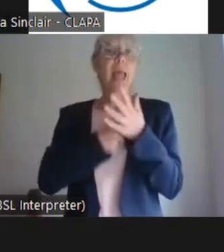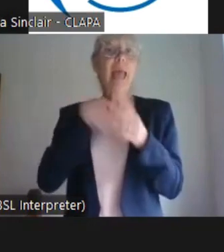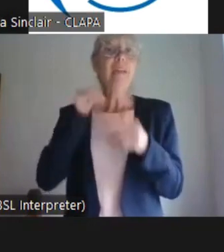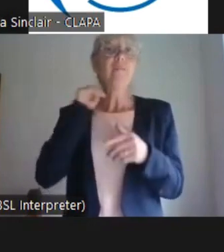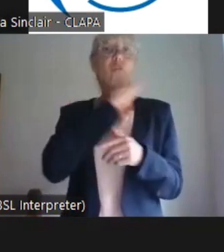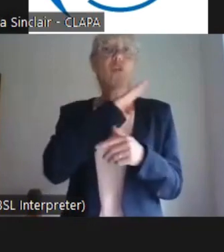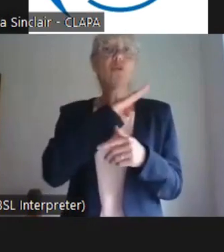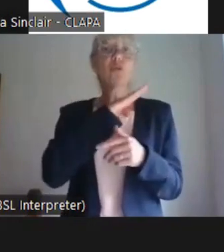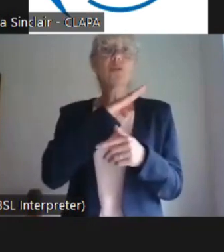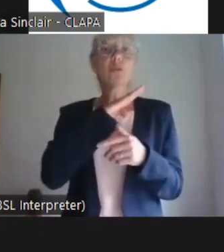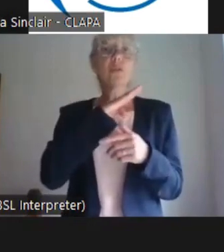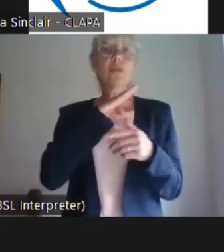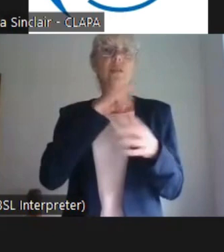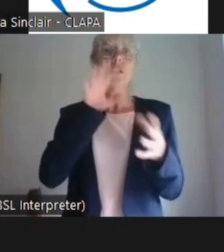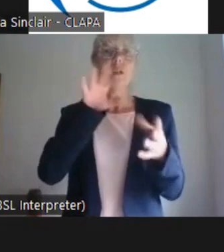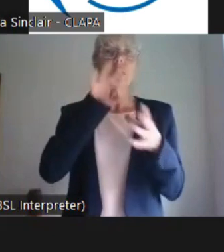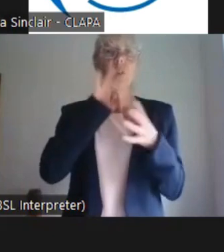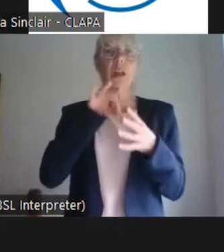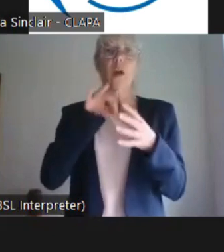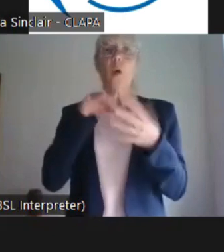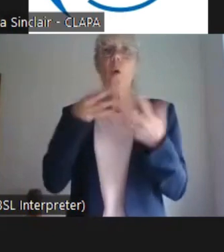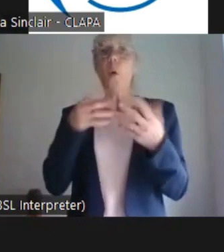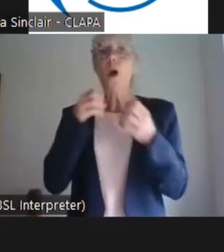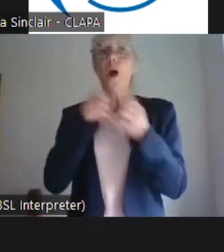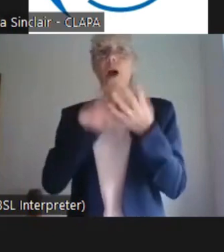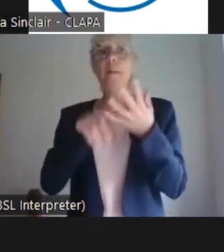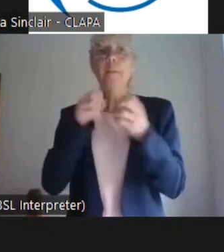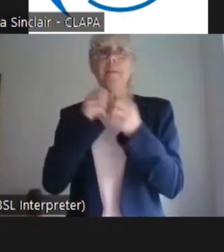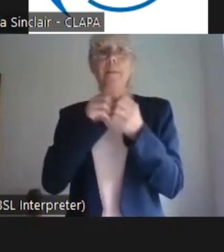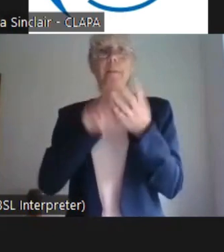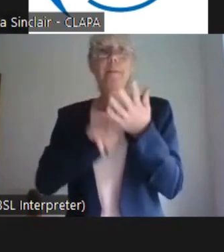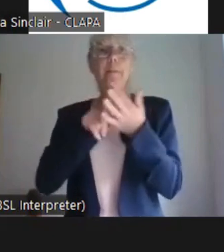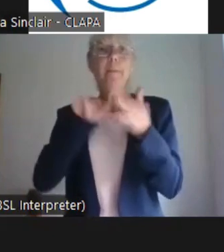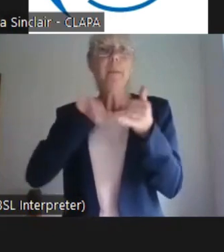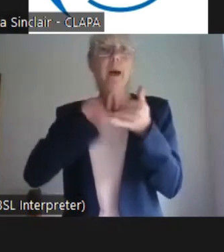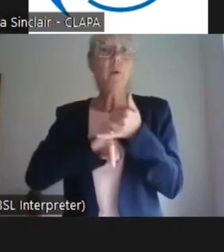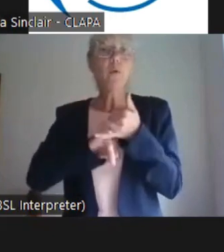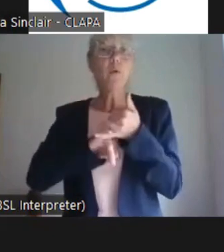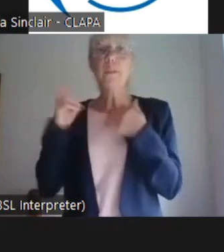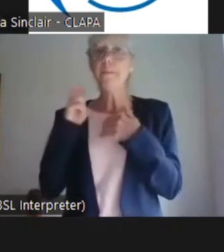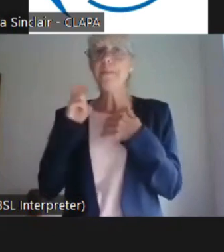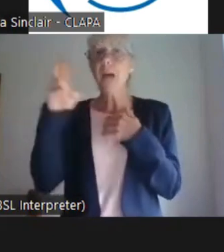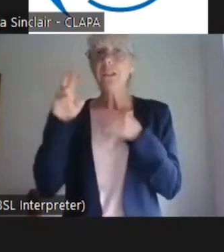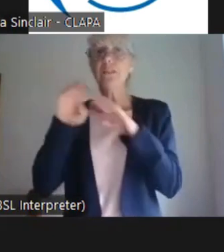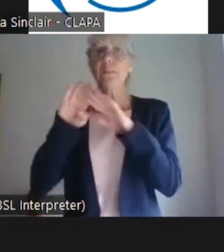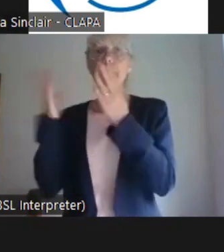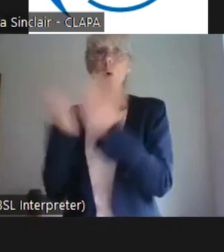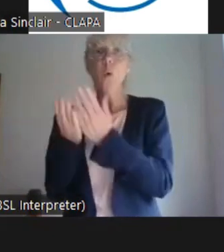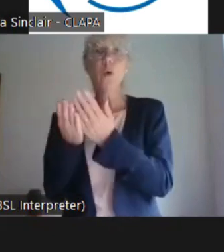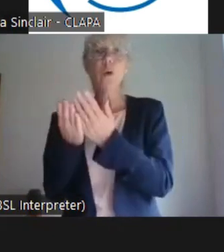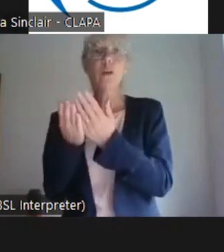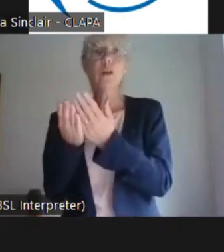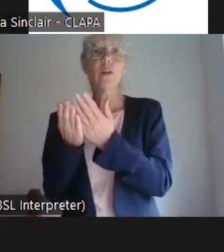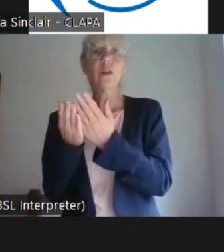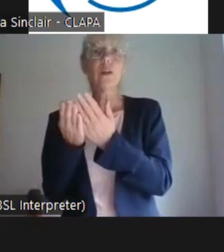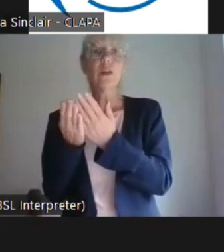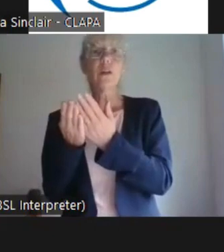bubbles bubbles ball busts whatever they can find around the house that begins ideally with put and